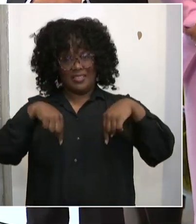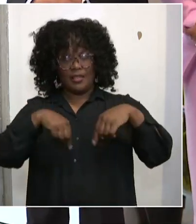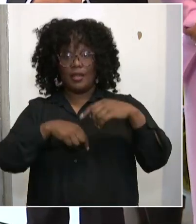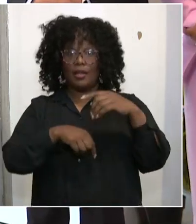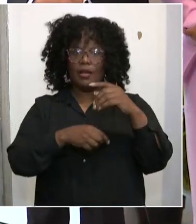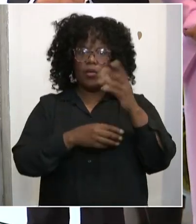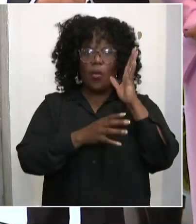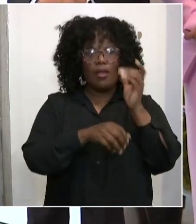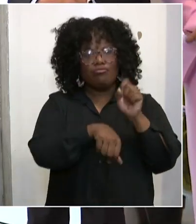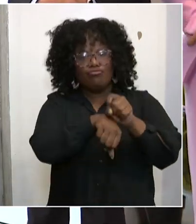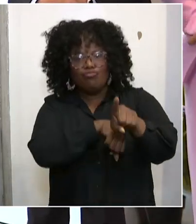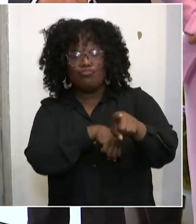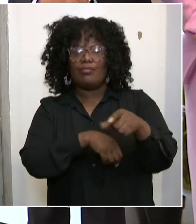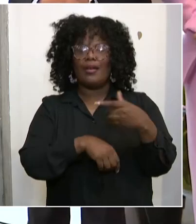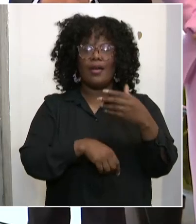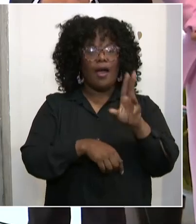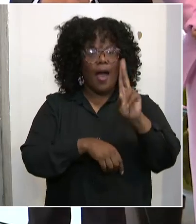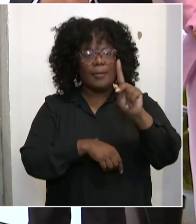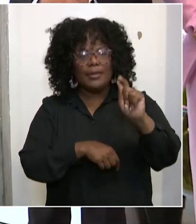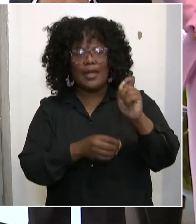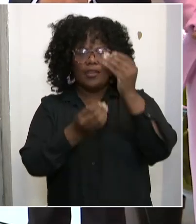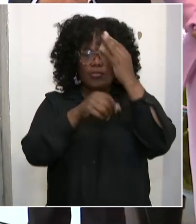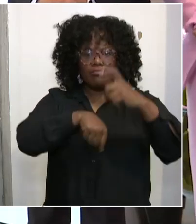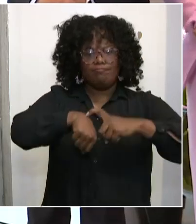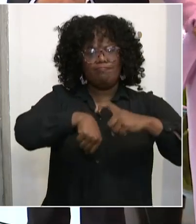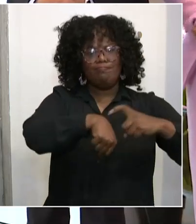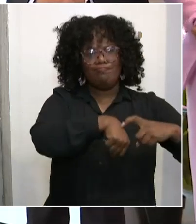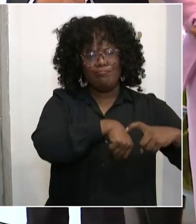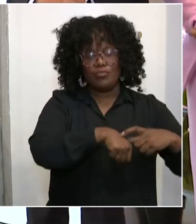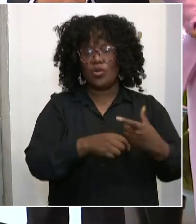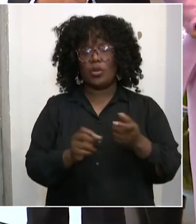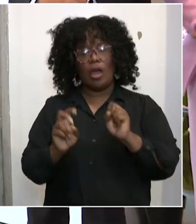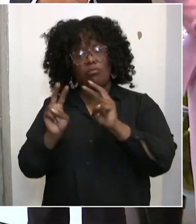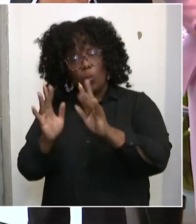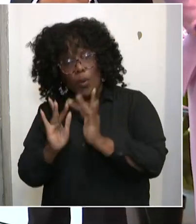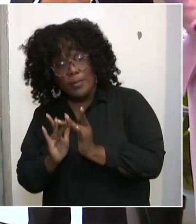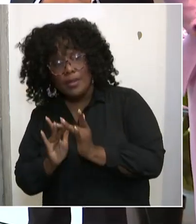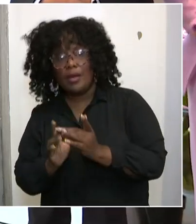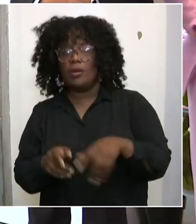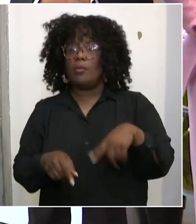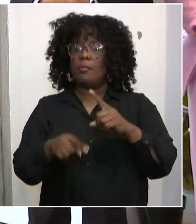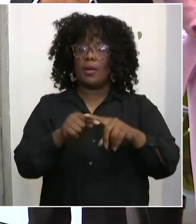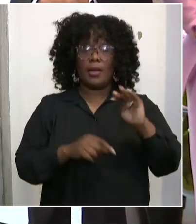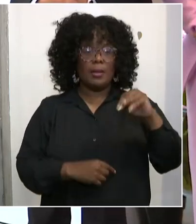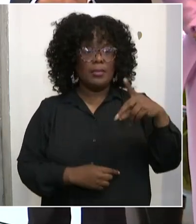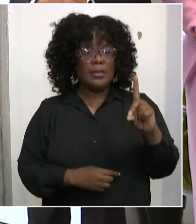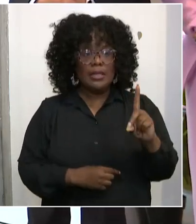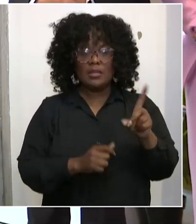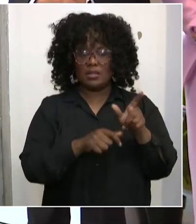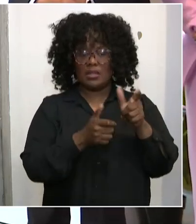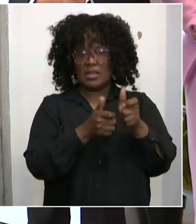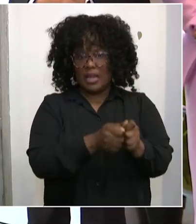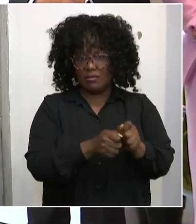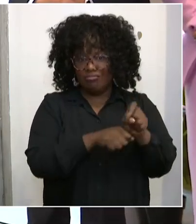be available on NPD social media and on our website. I also wanna take a moment. I, I wanna emphasize this we, we recognize that